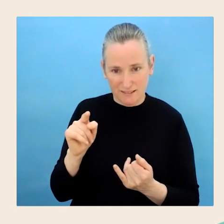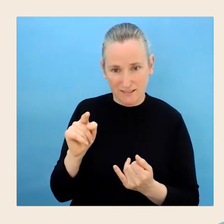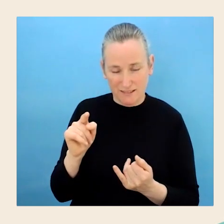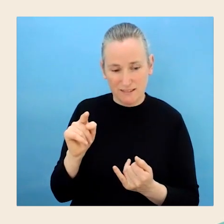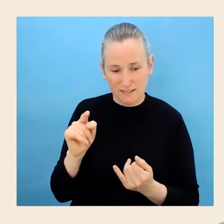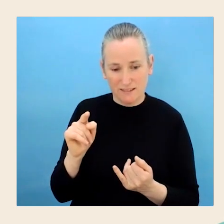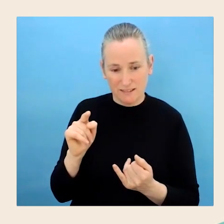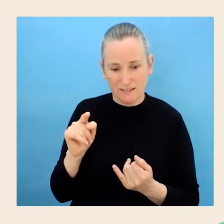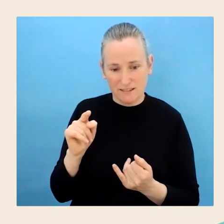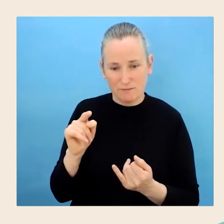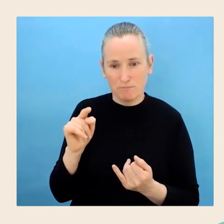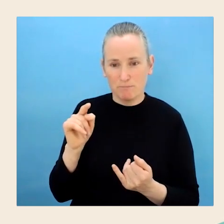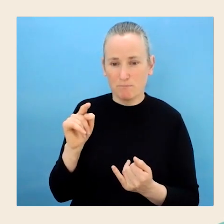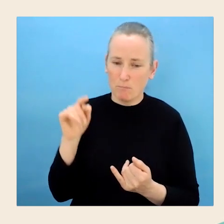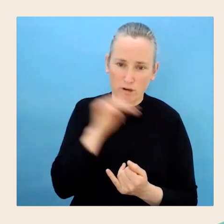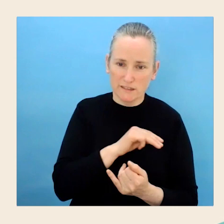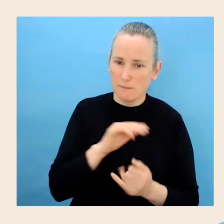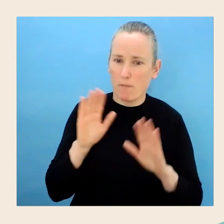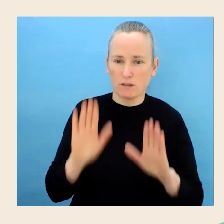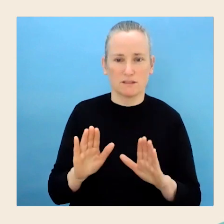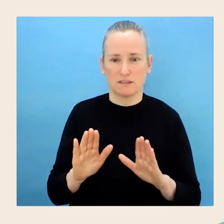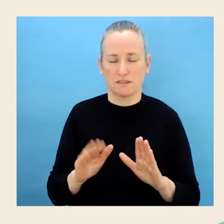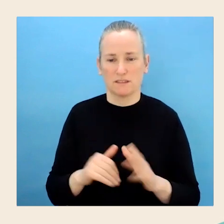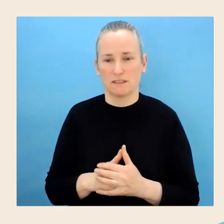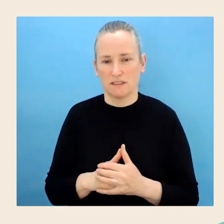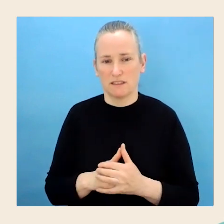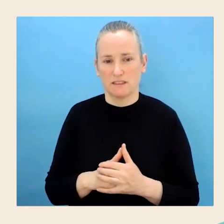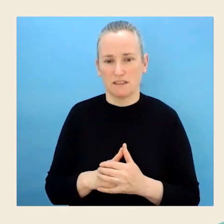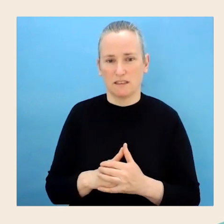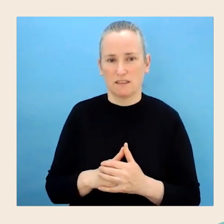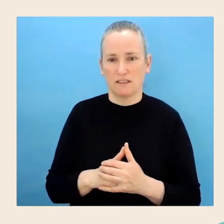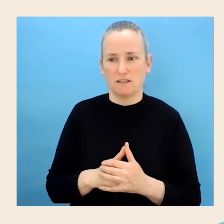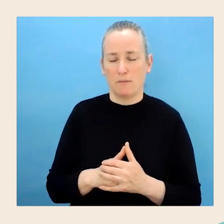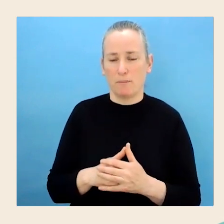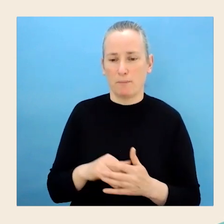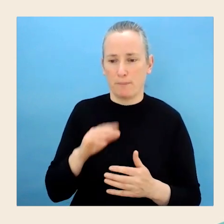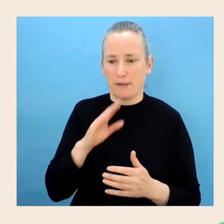in terms of just giving people a sense of being reflected.